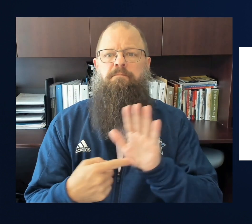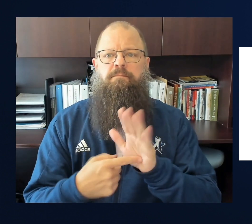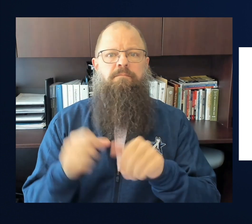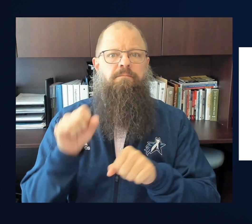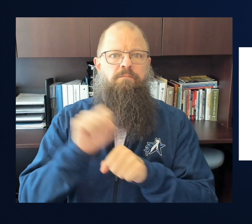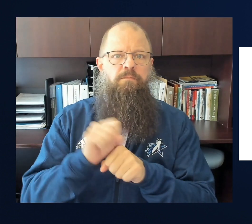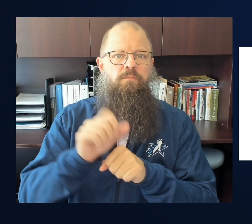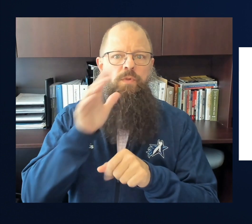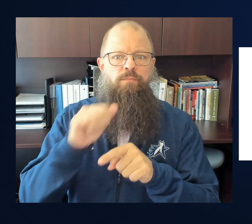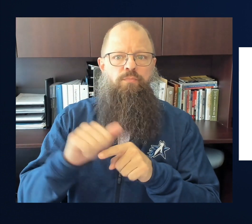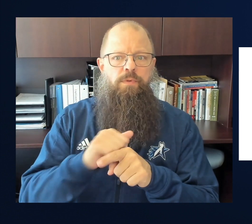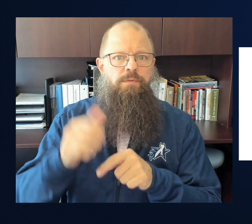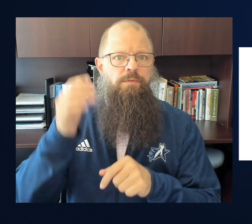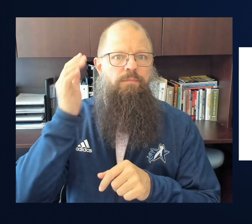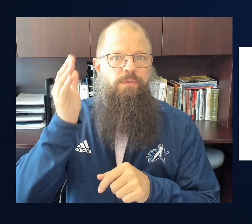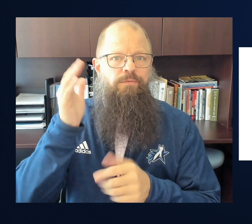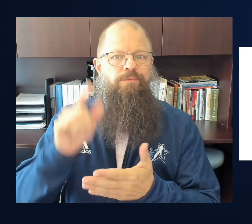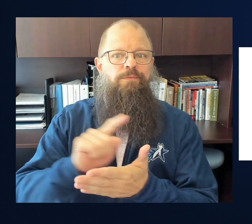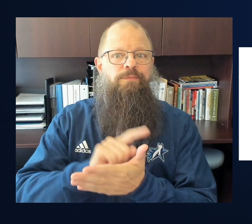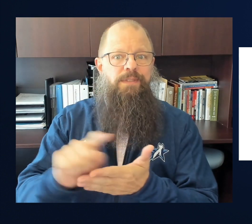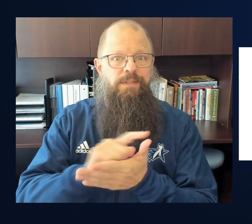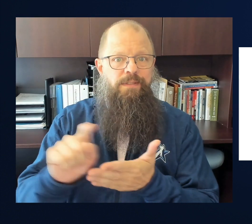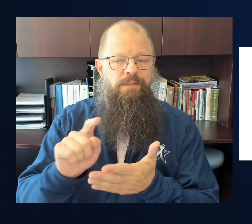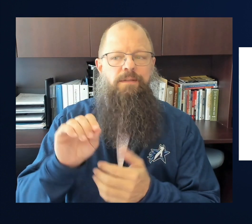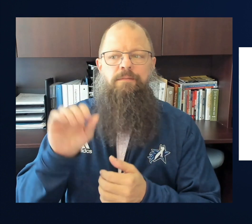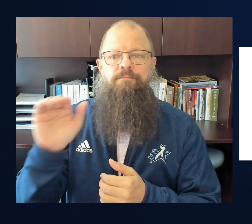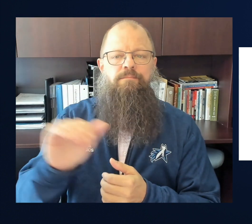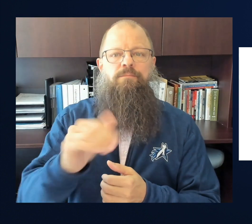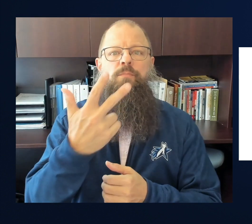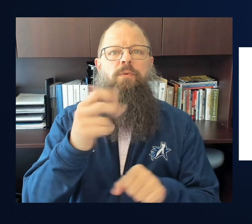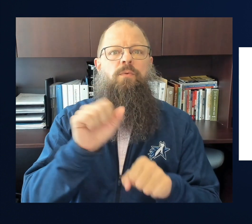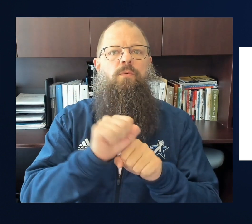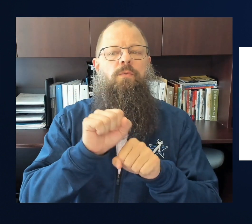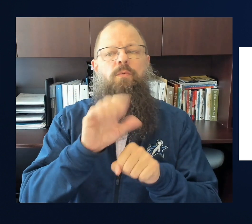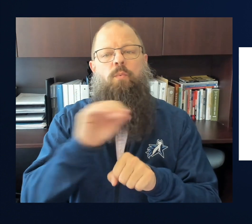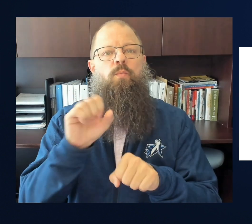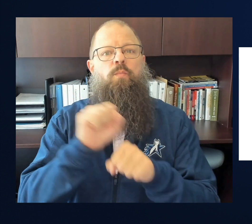are on track. For example, "the employee will practice presentations weekly and